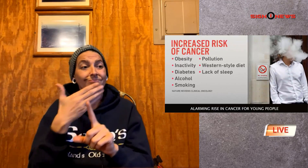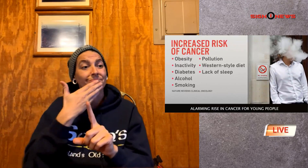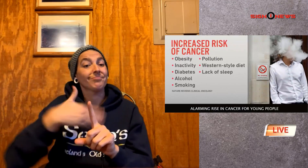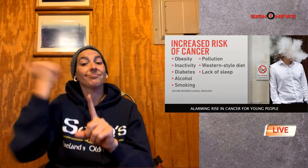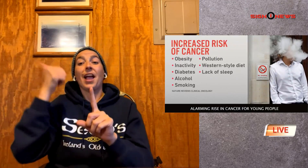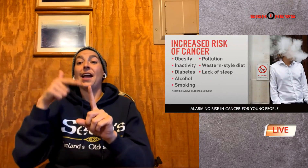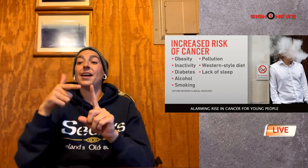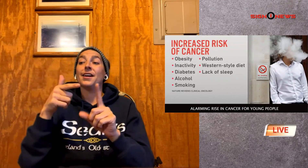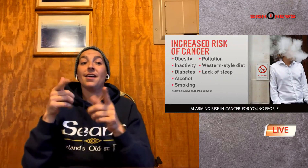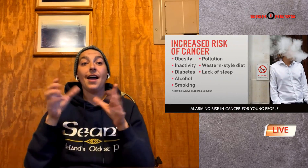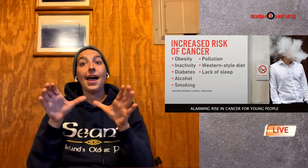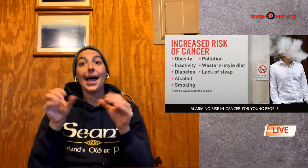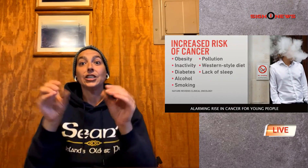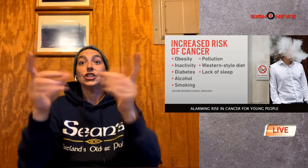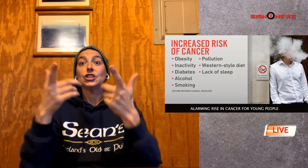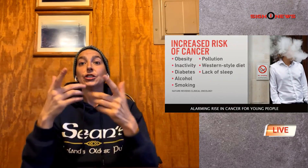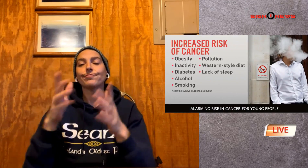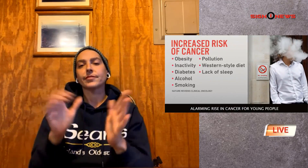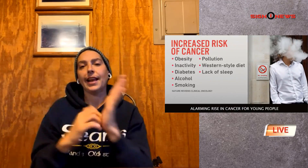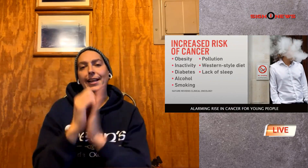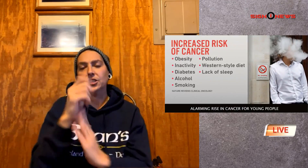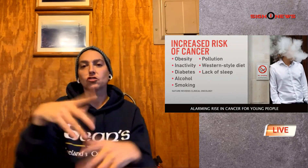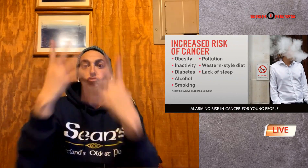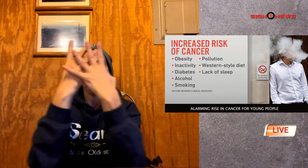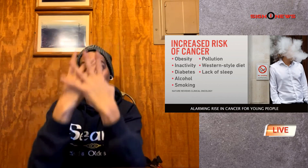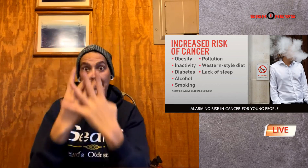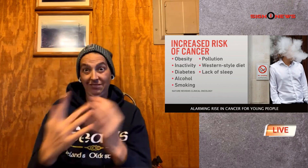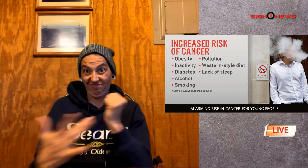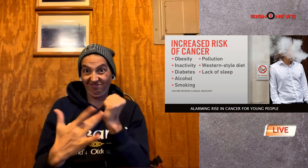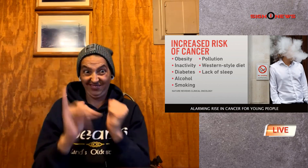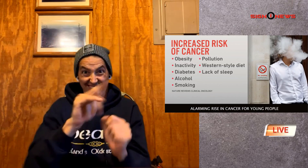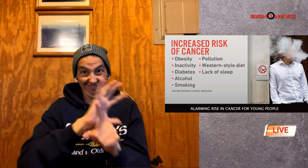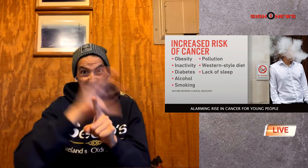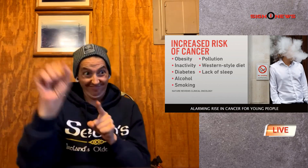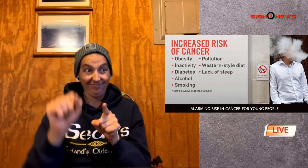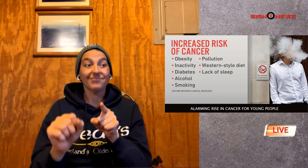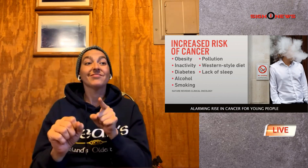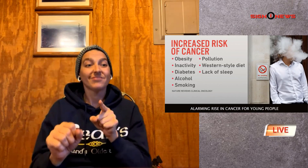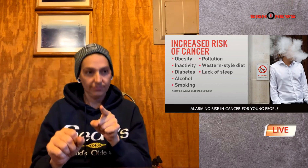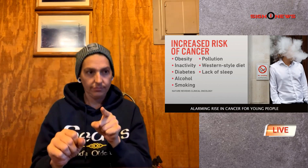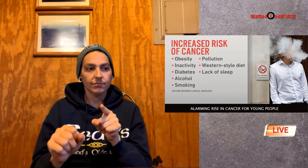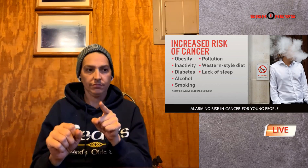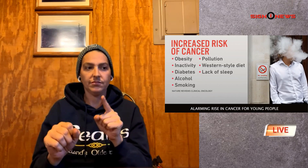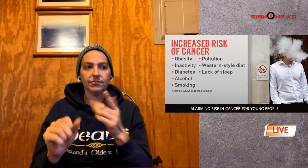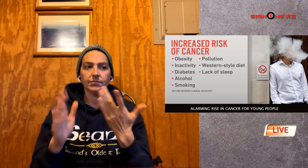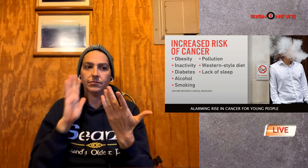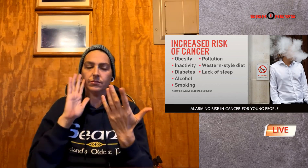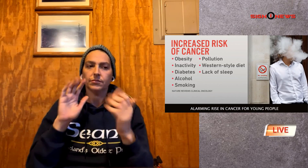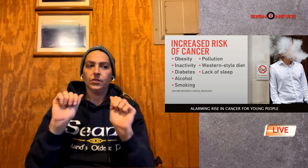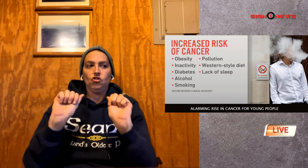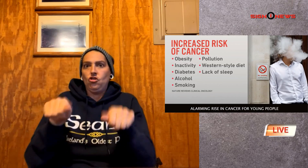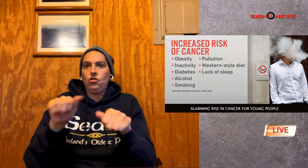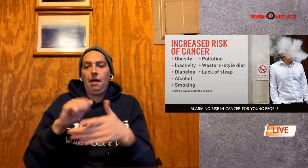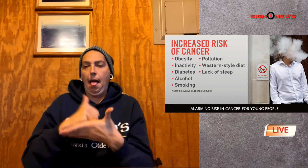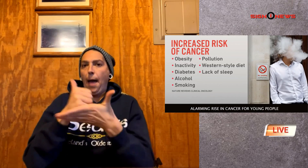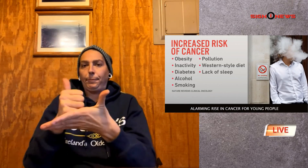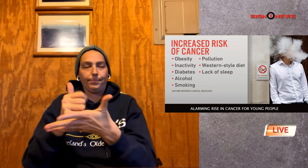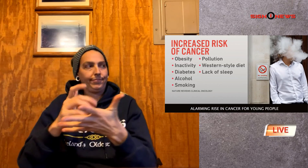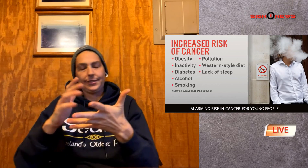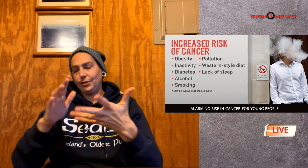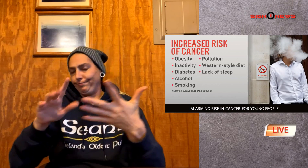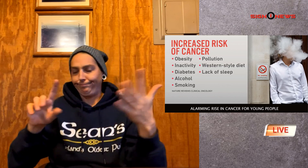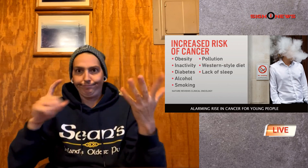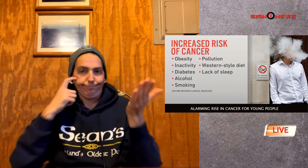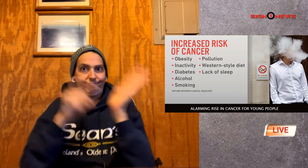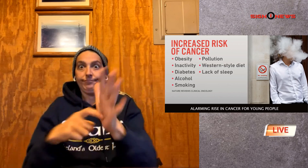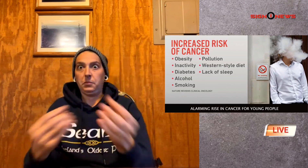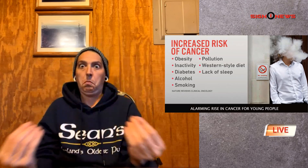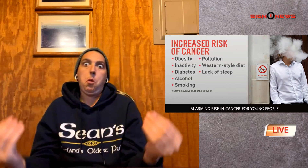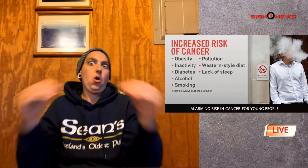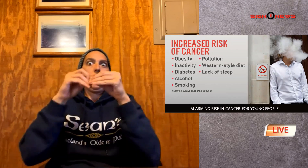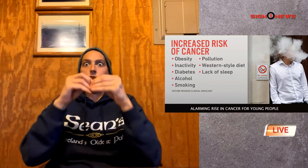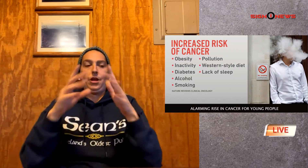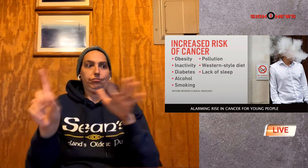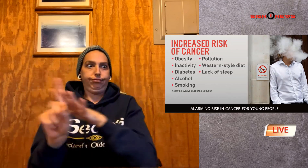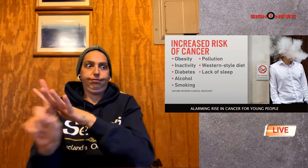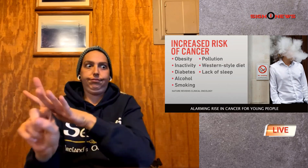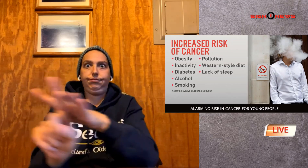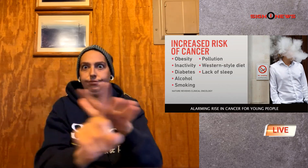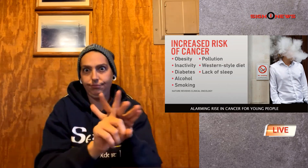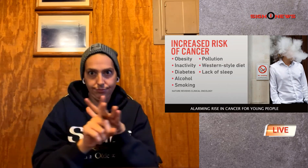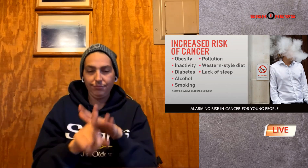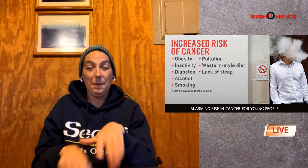the study mentions that better health screening technology could account for part of the upswing